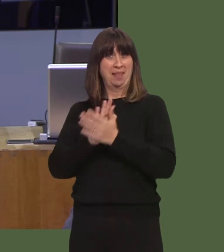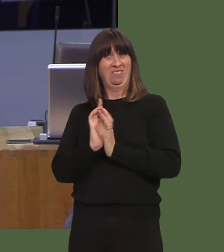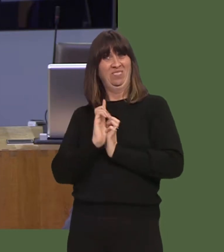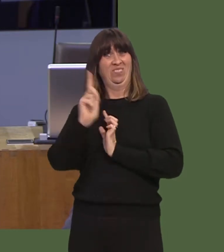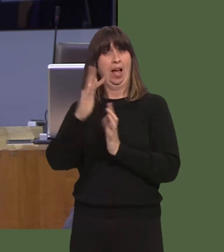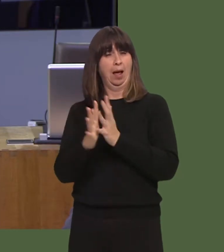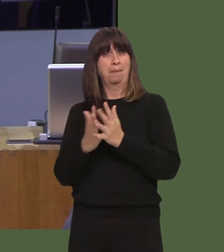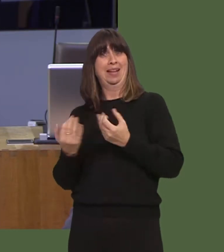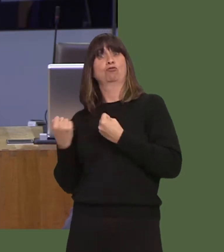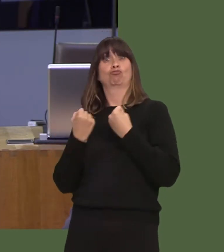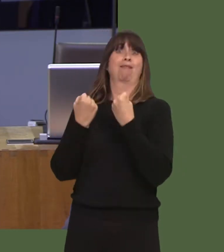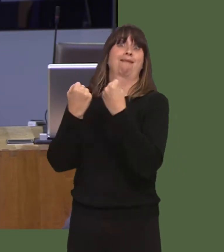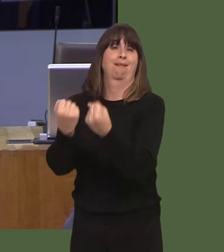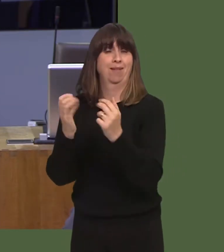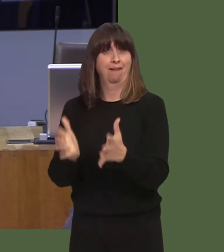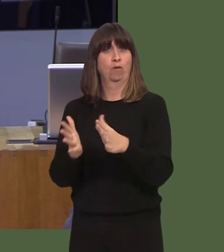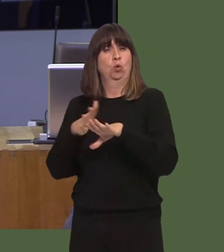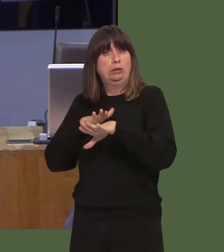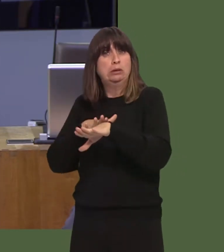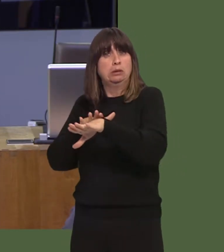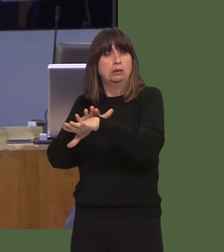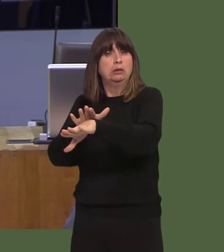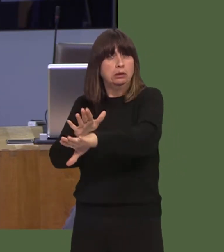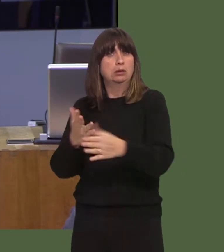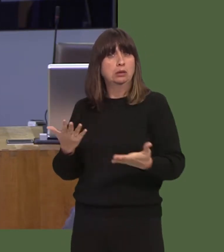For example, the programme may create a modern school, but it may well be a school whose